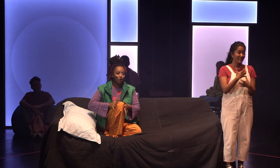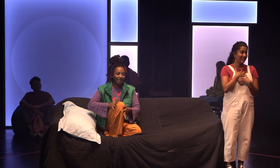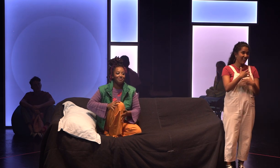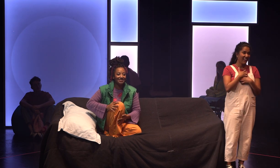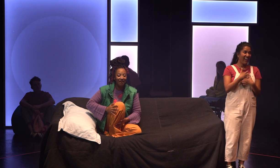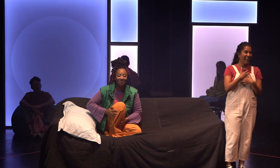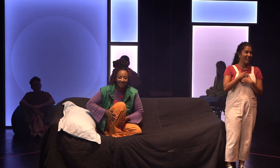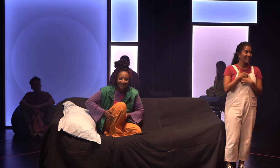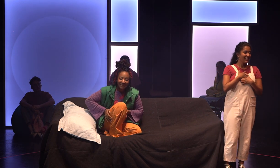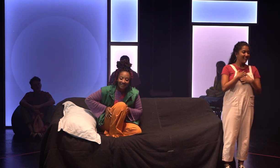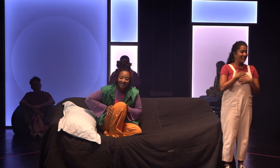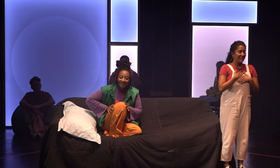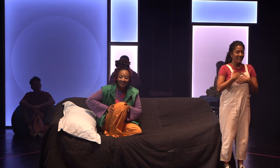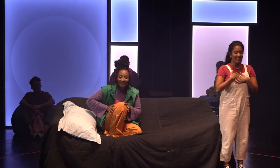shitting myself.